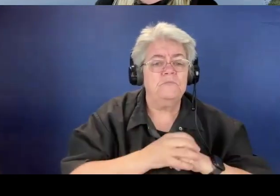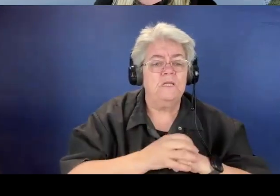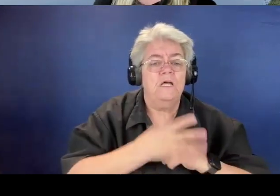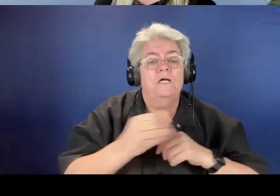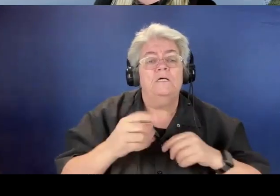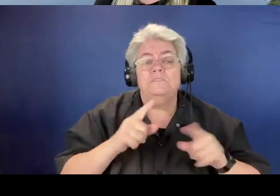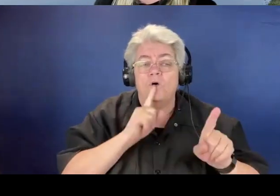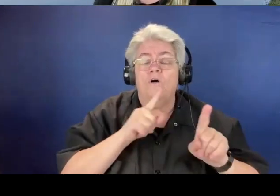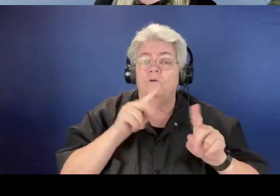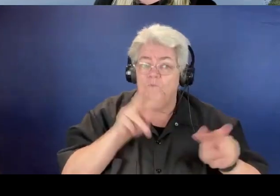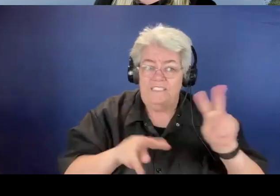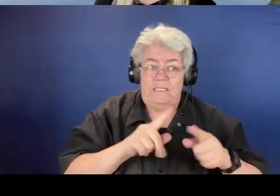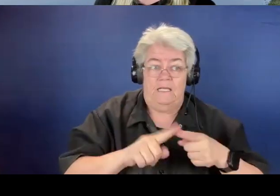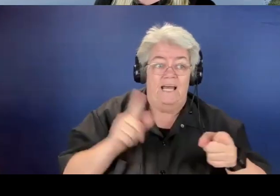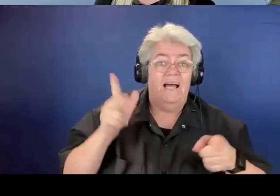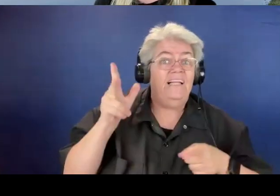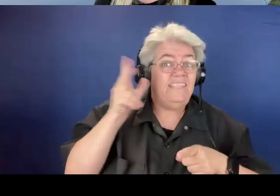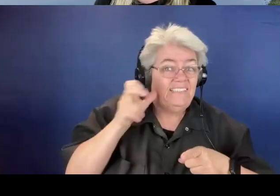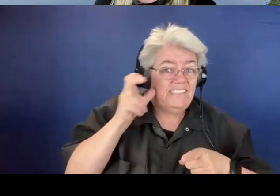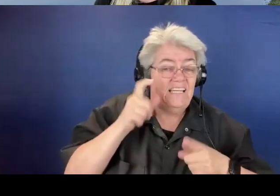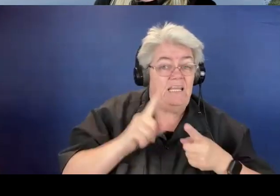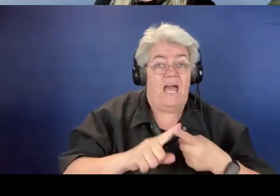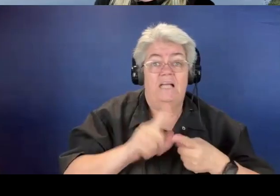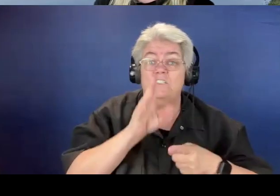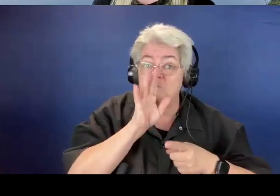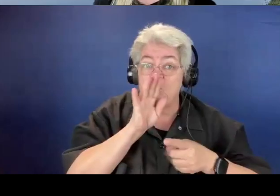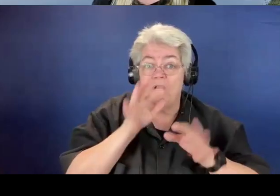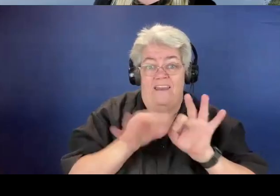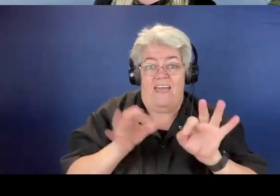So, listening and spoken language specialists really are professionals who